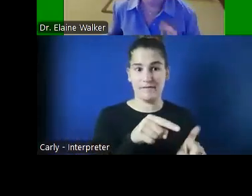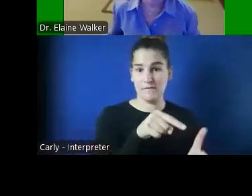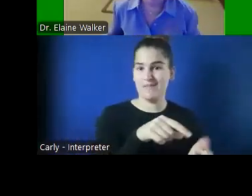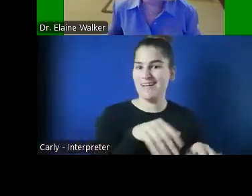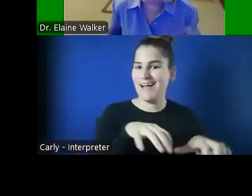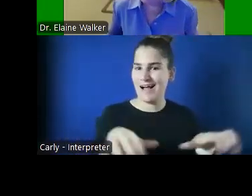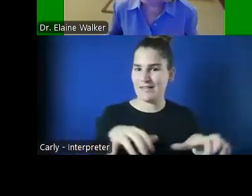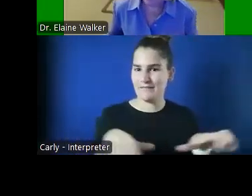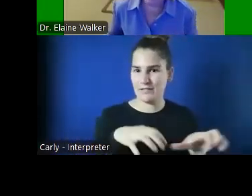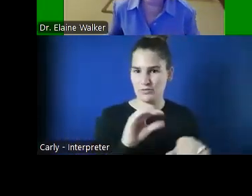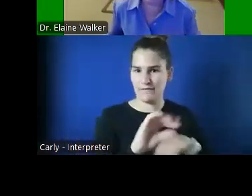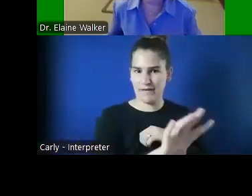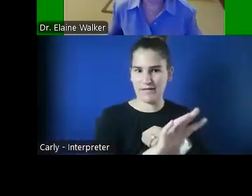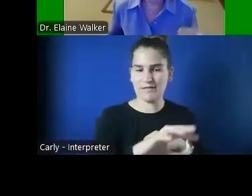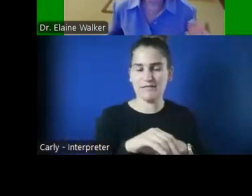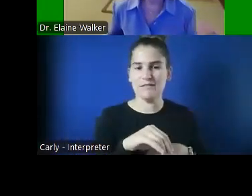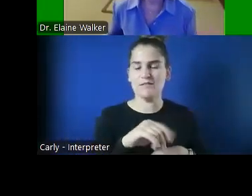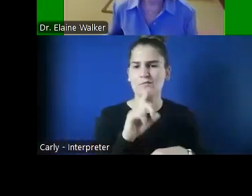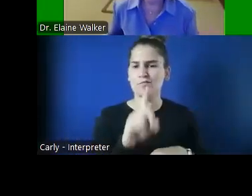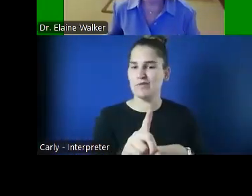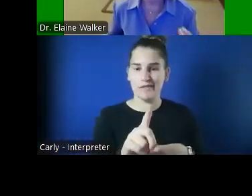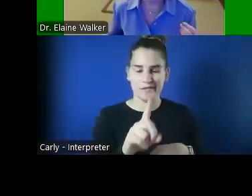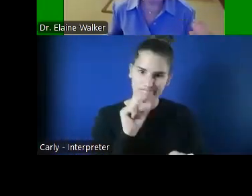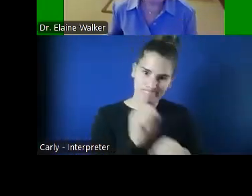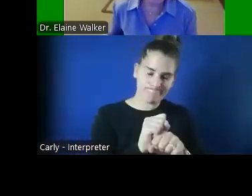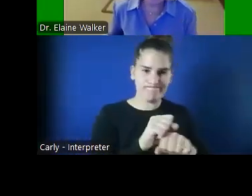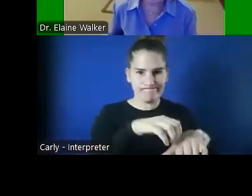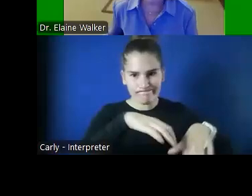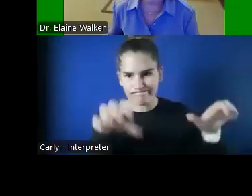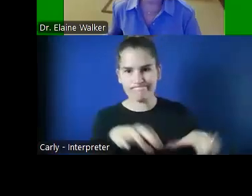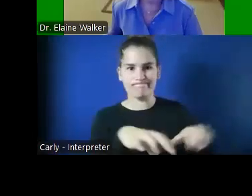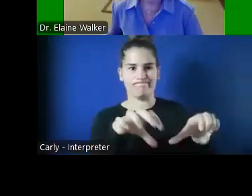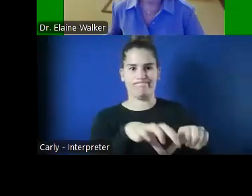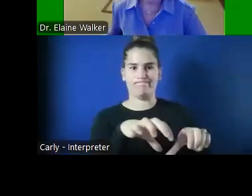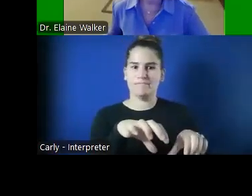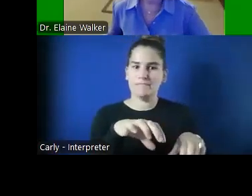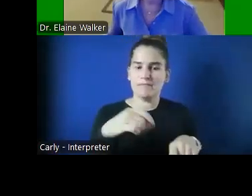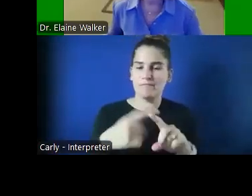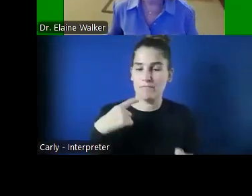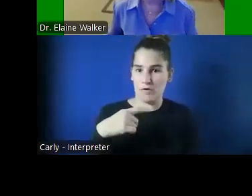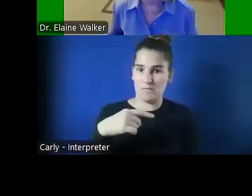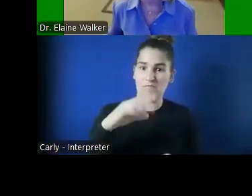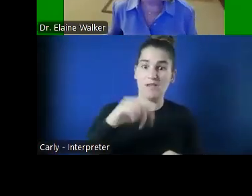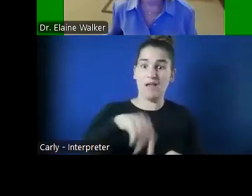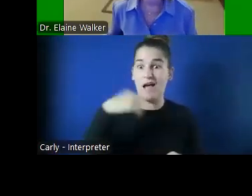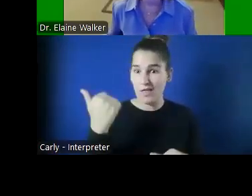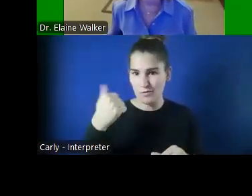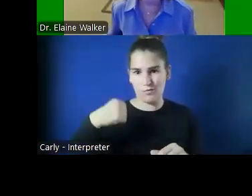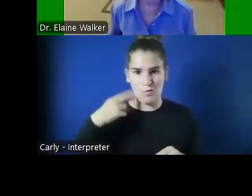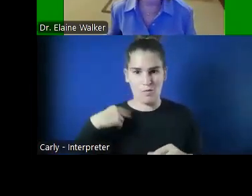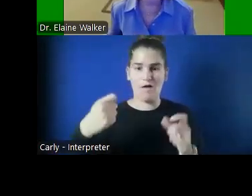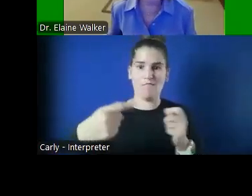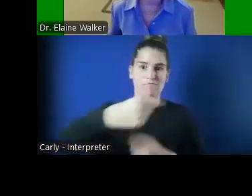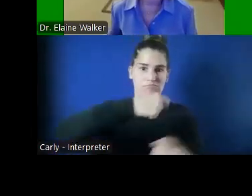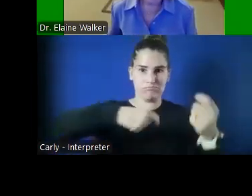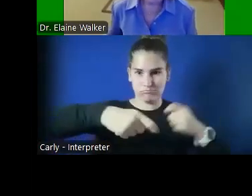effects the transient effects of cortisol other hormones on brain function neuronal function